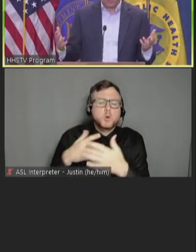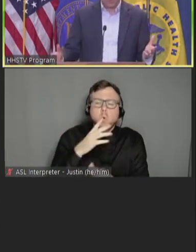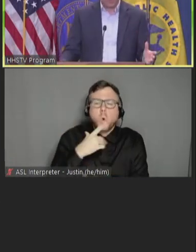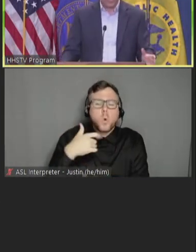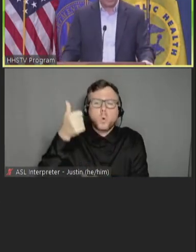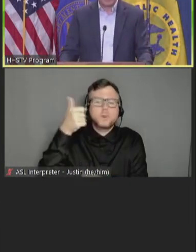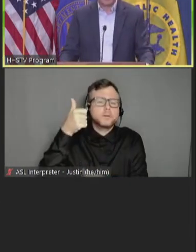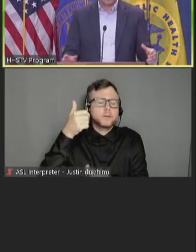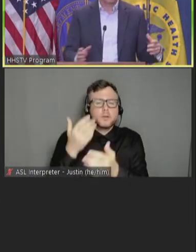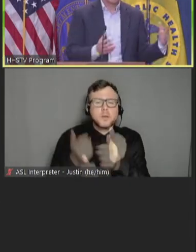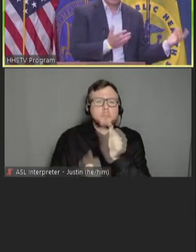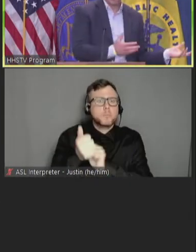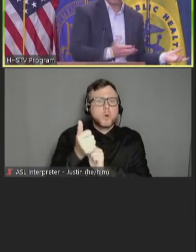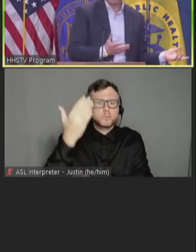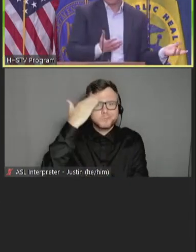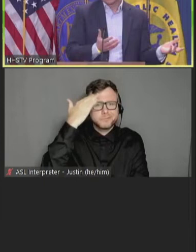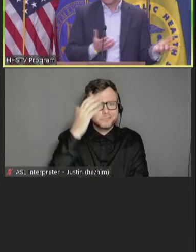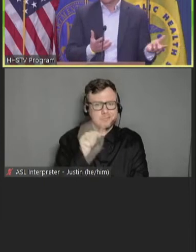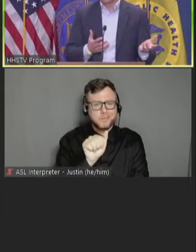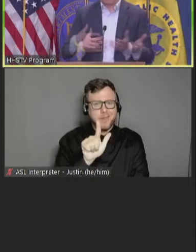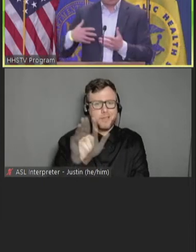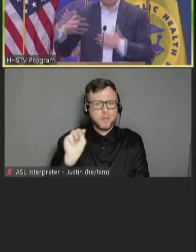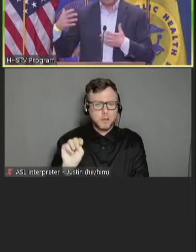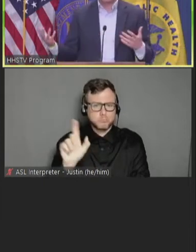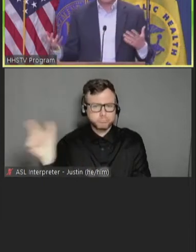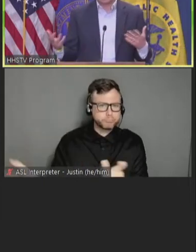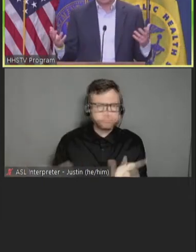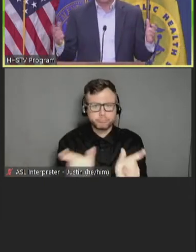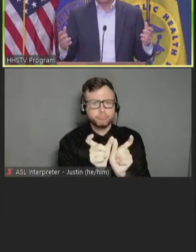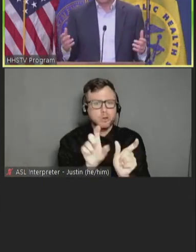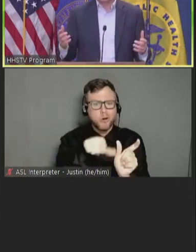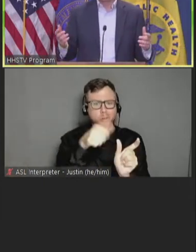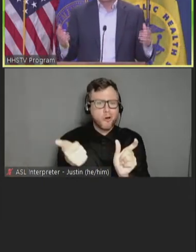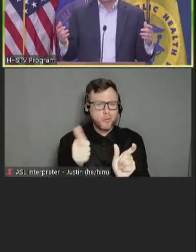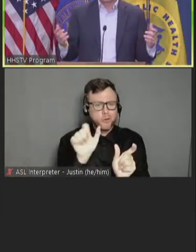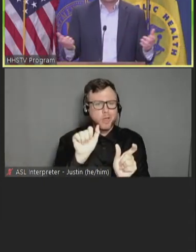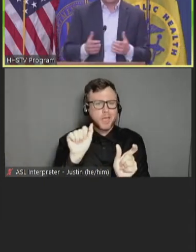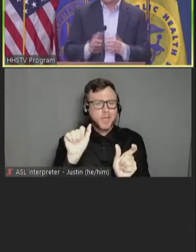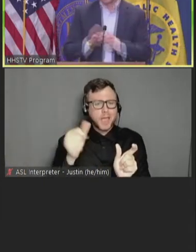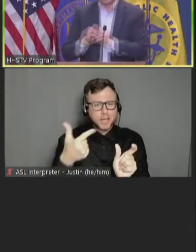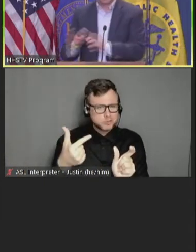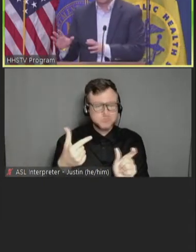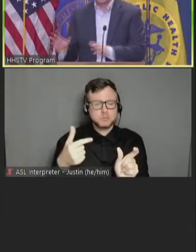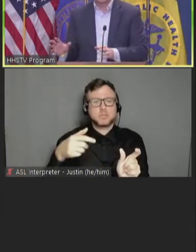well-recognized adjuvant alum and pair it with any antigen by just mixing and then immunizing